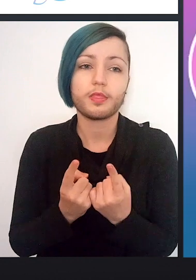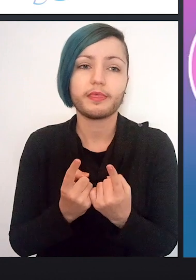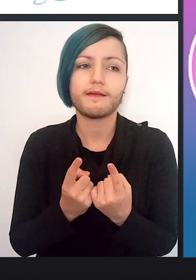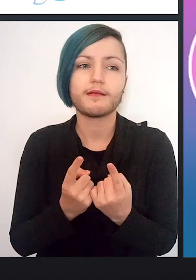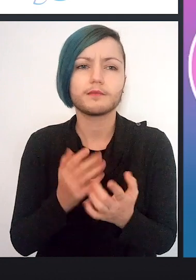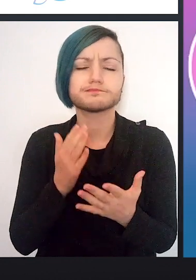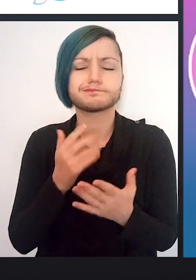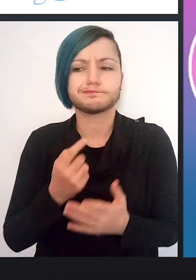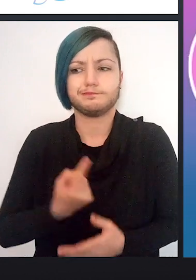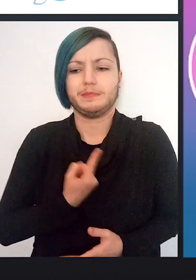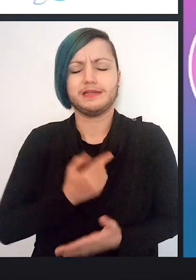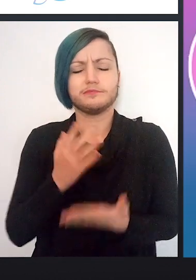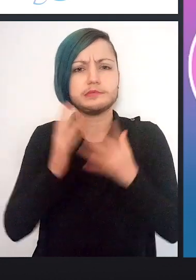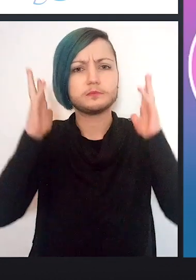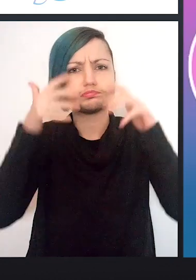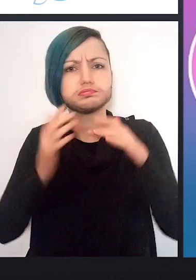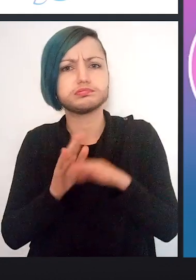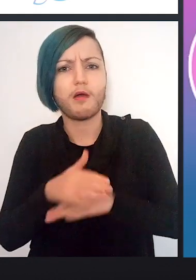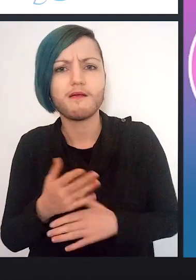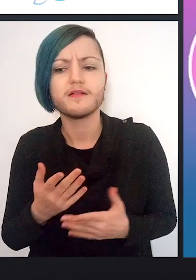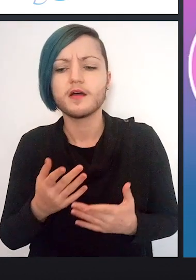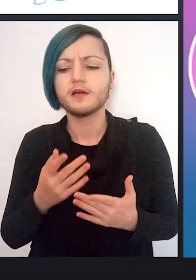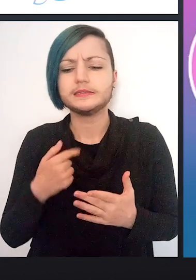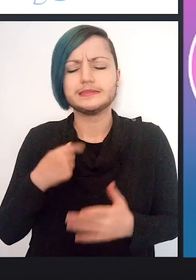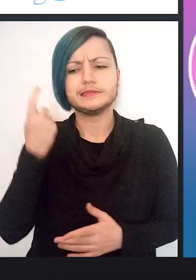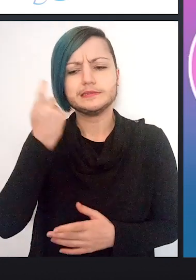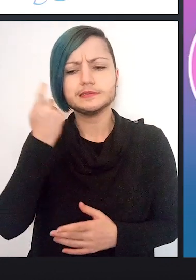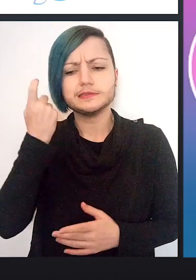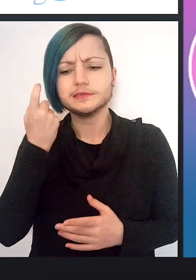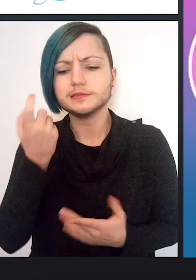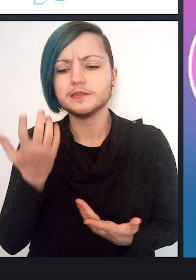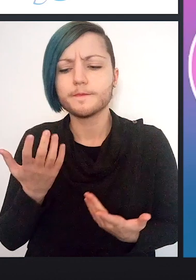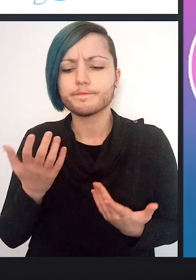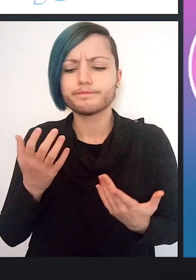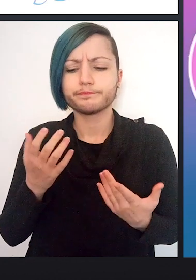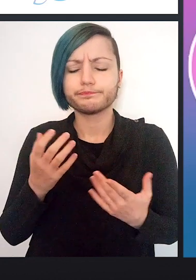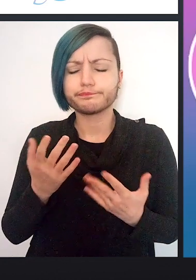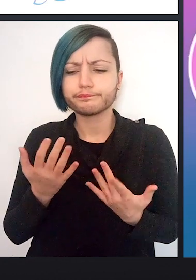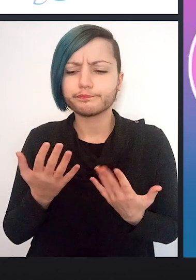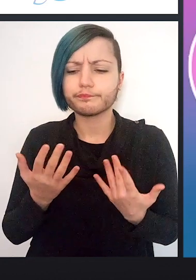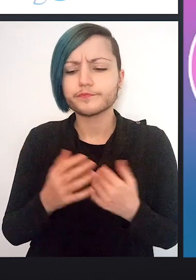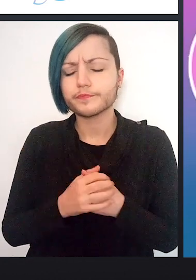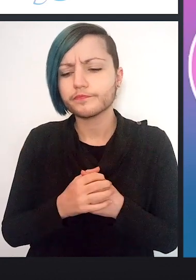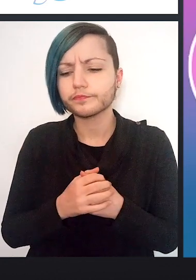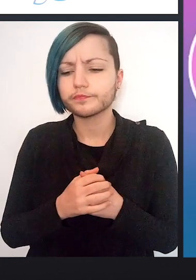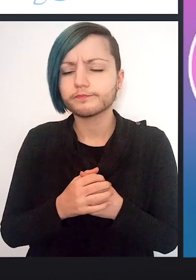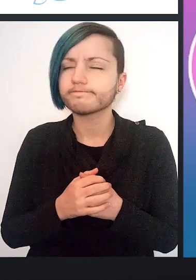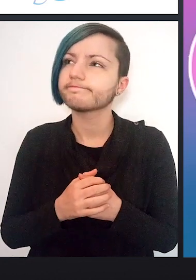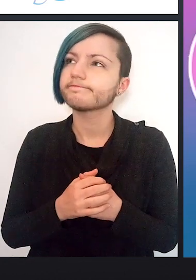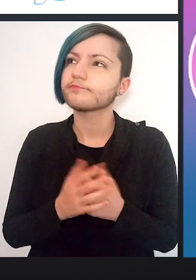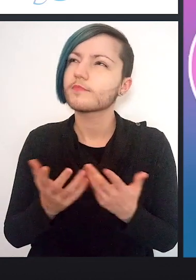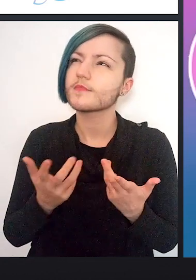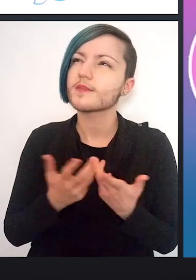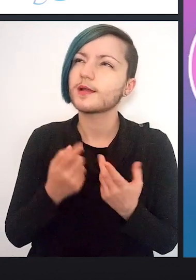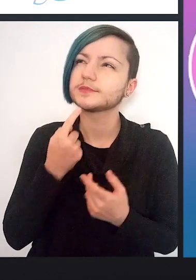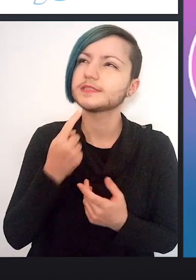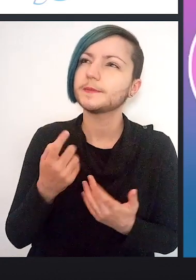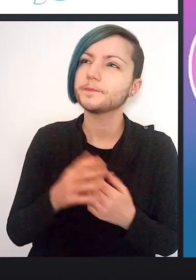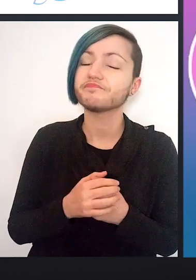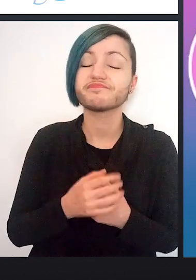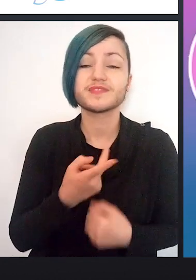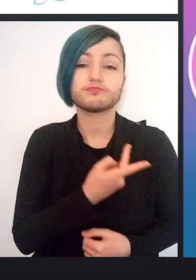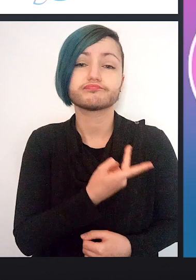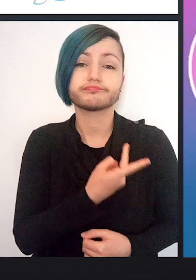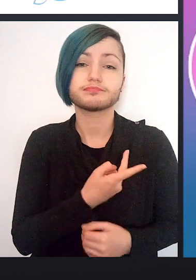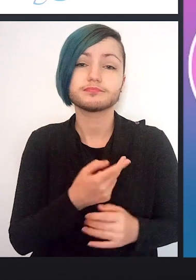big concern to me was how it would change our sex life together.